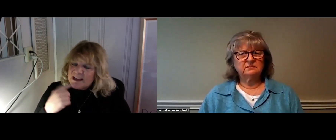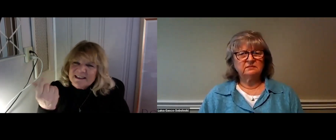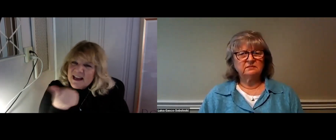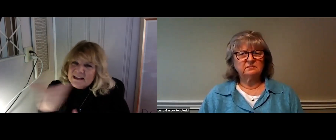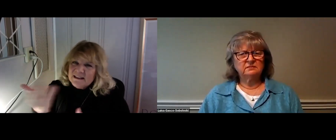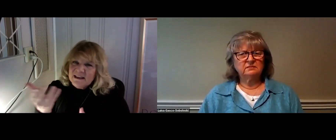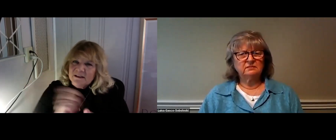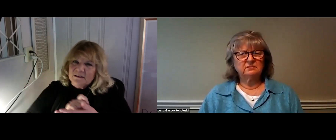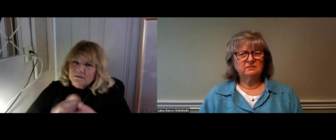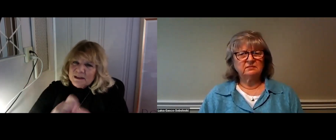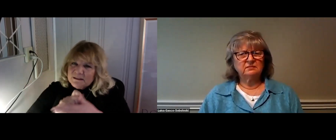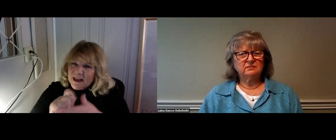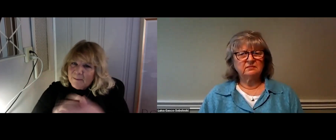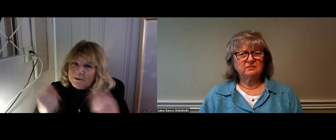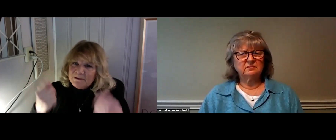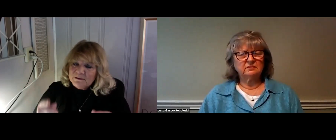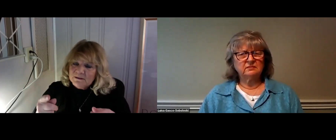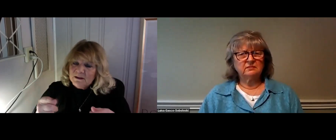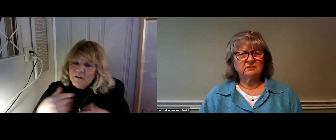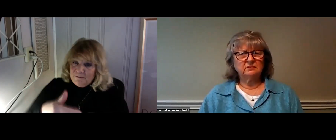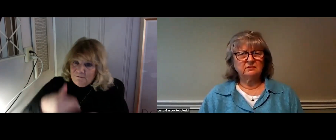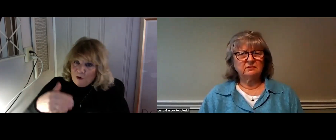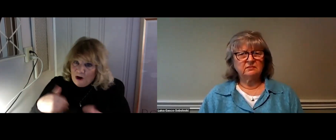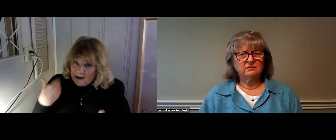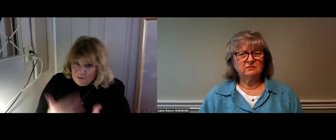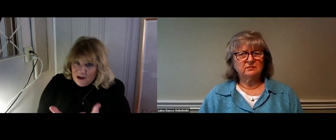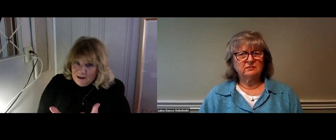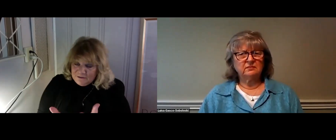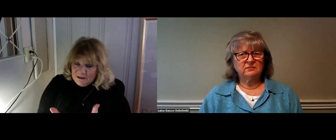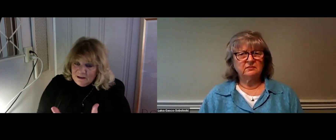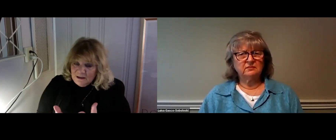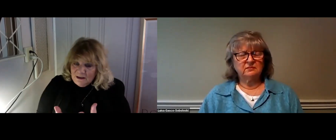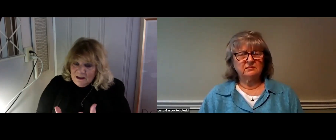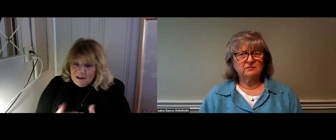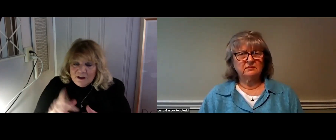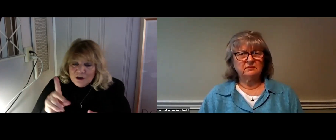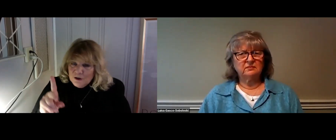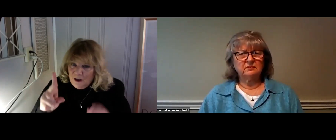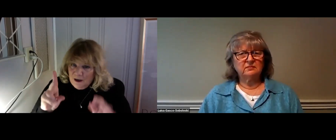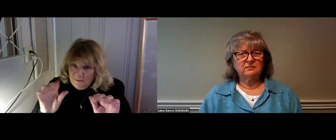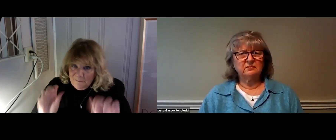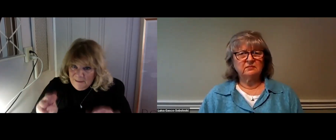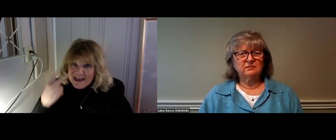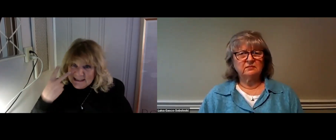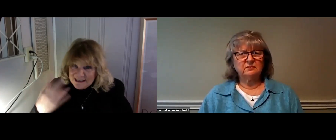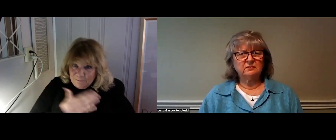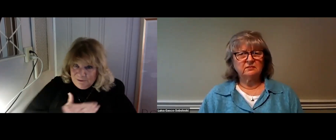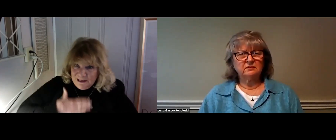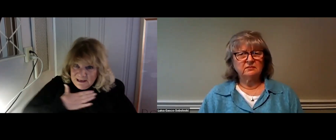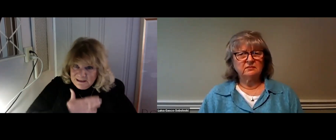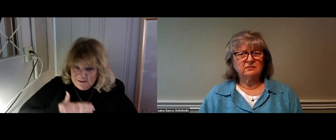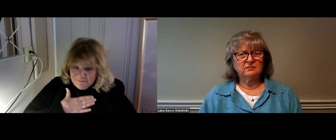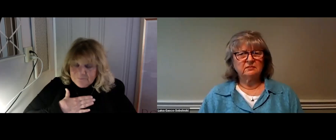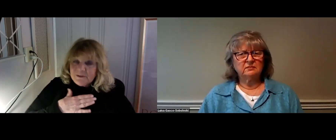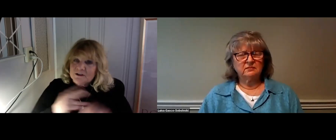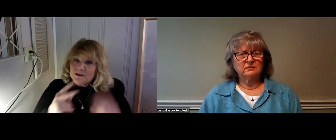"Did anything written happen before I arrived? may I see it, please?" So, they